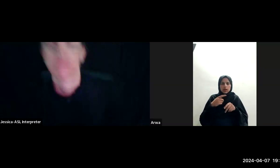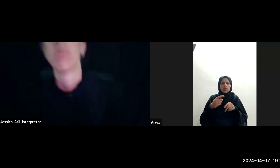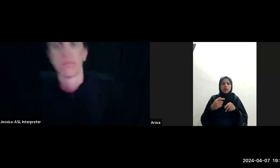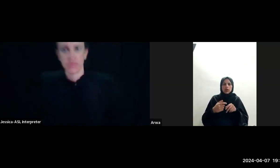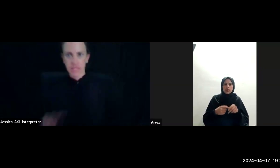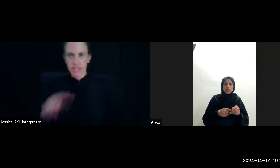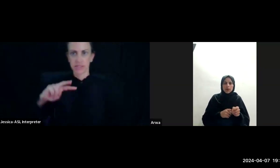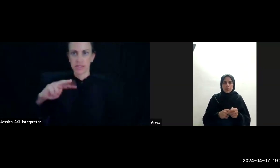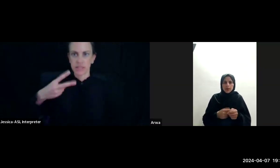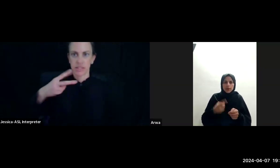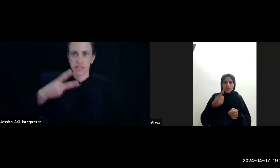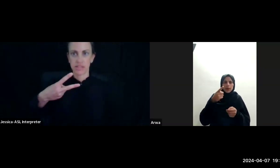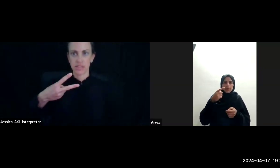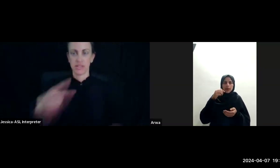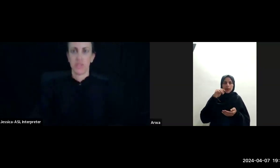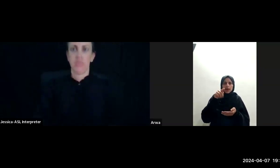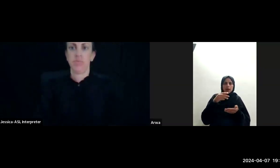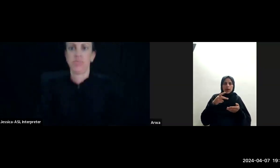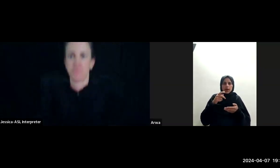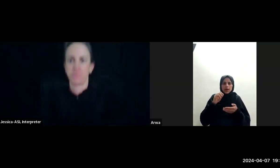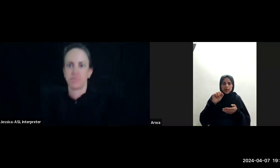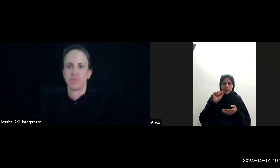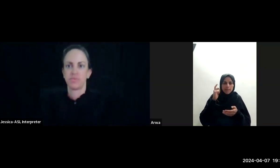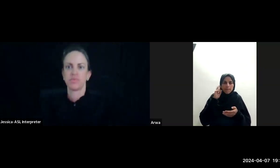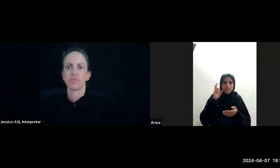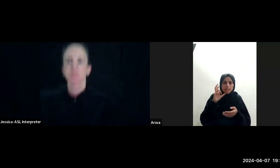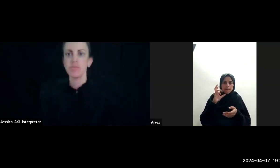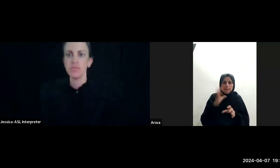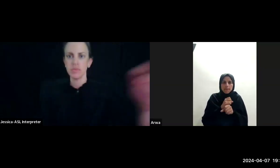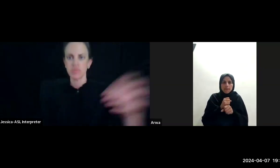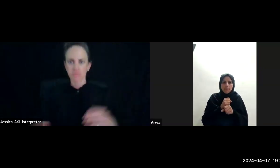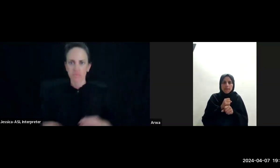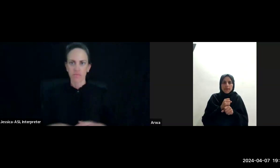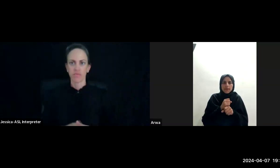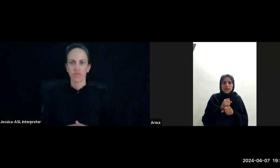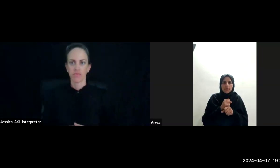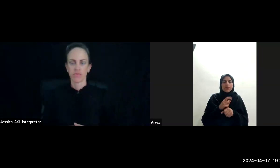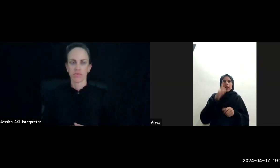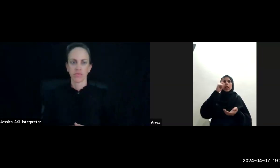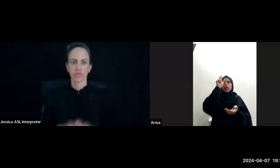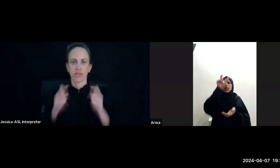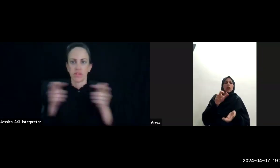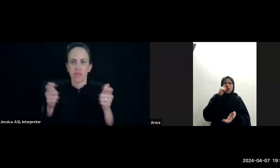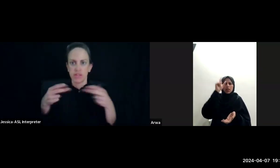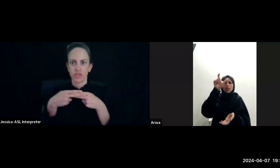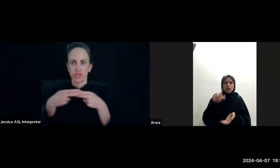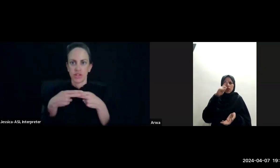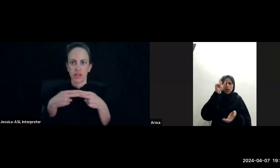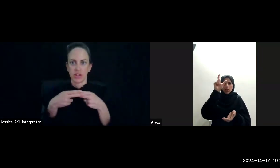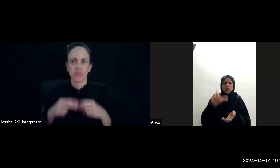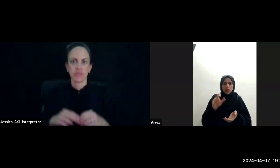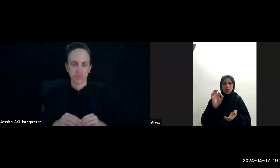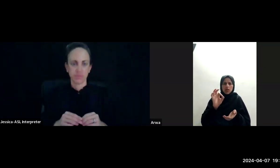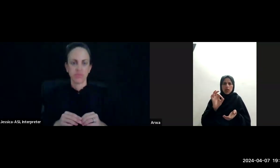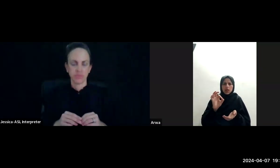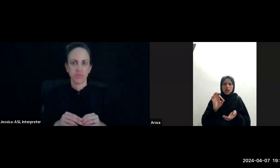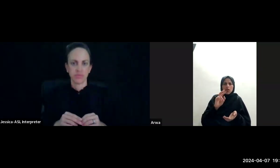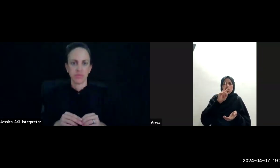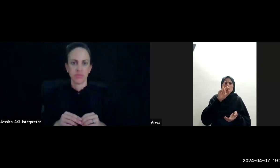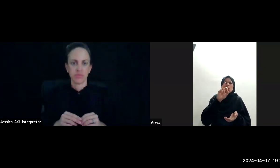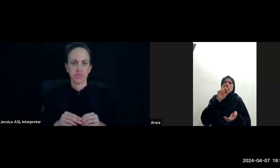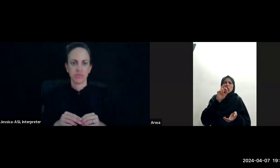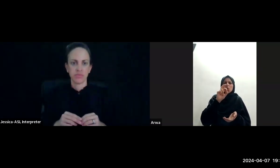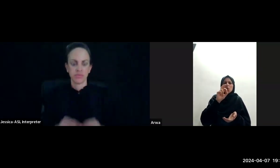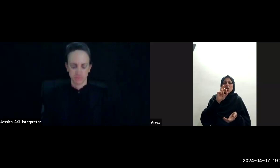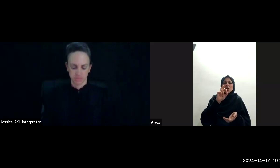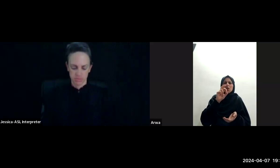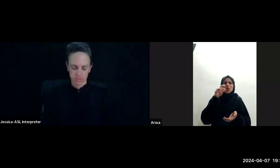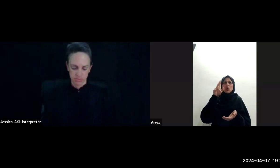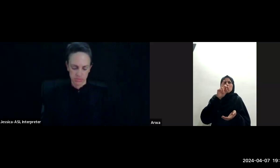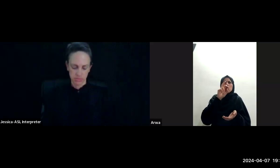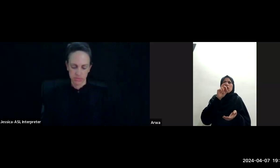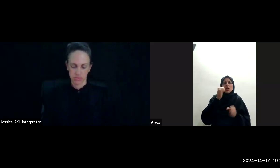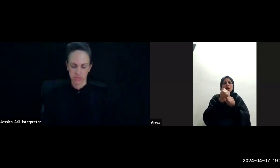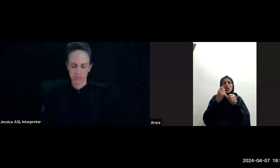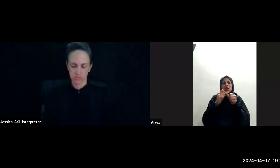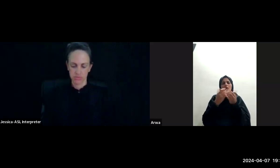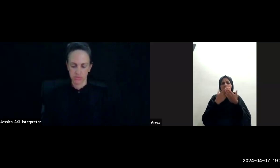I mask the slide the pedigree. So here's a girl who you know mid 20s graduate who whose